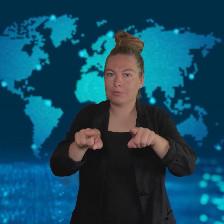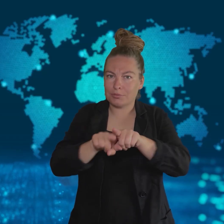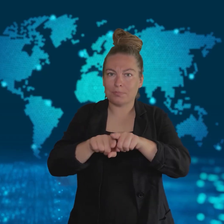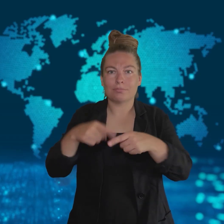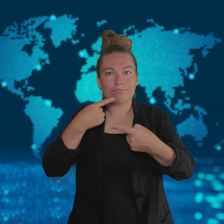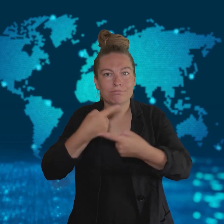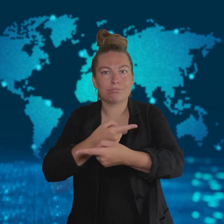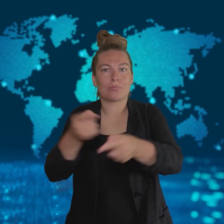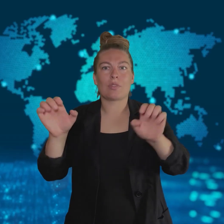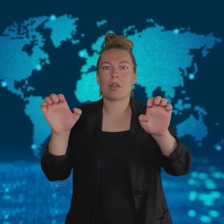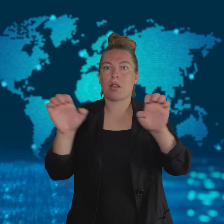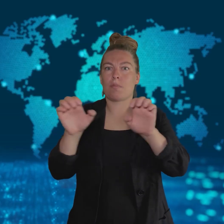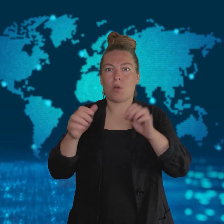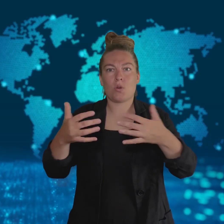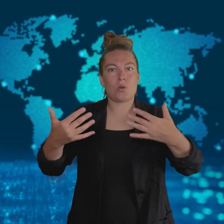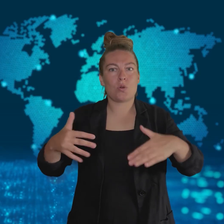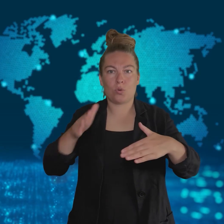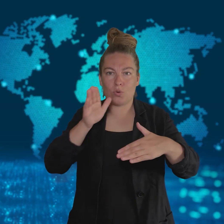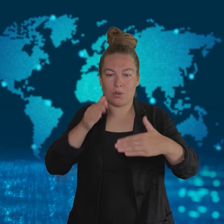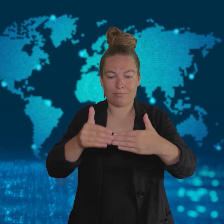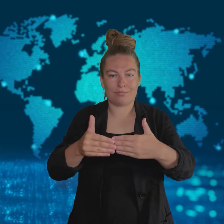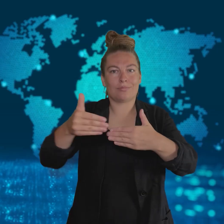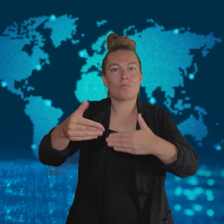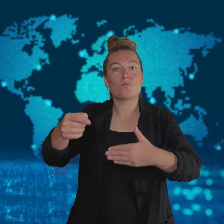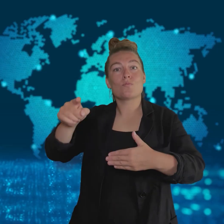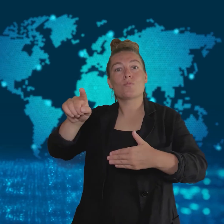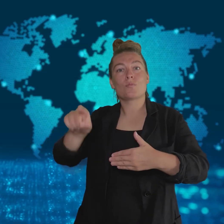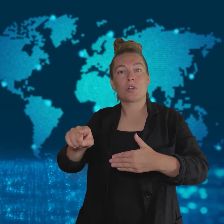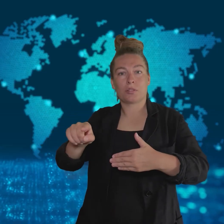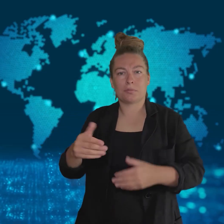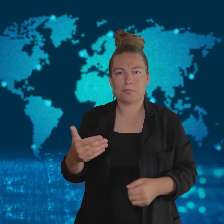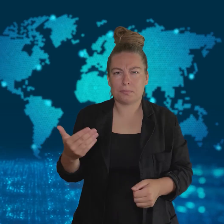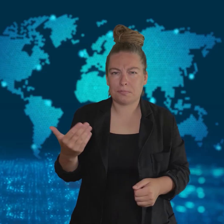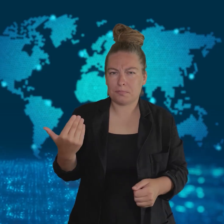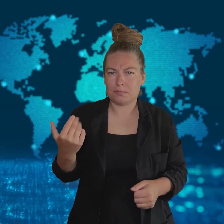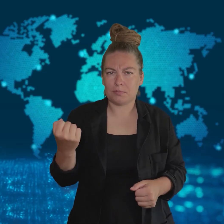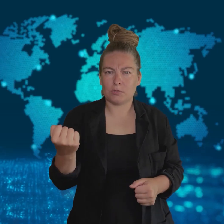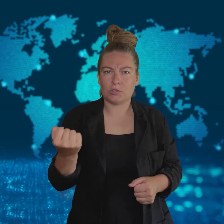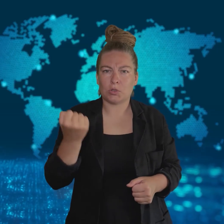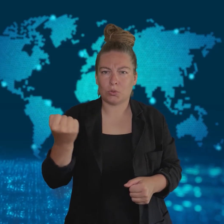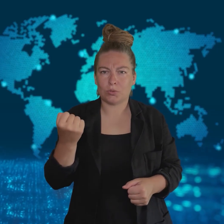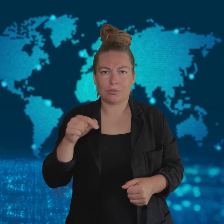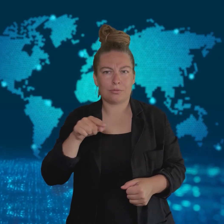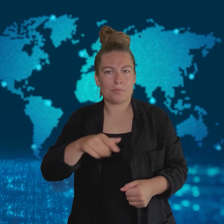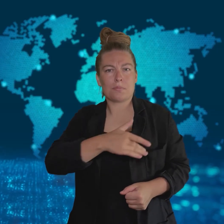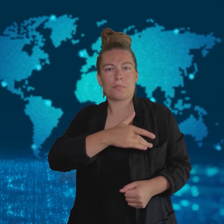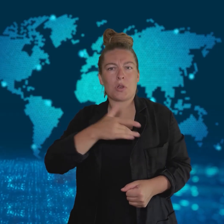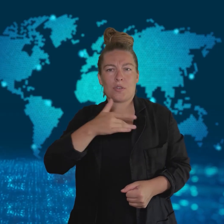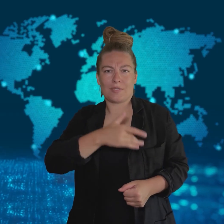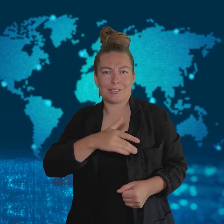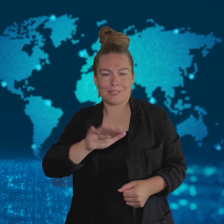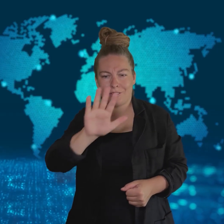There were 17 fires there.